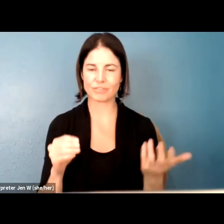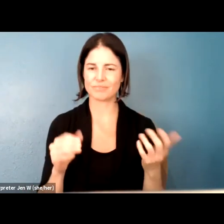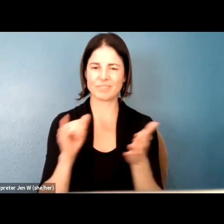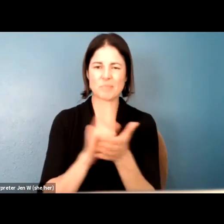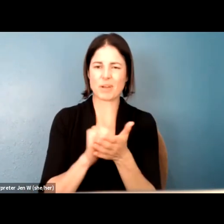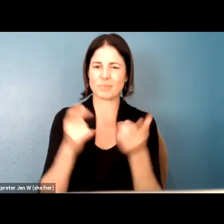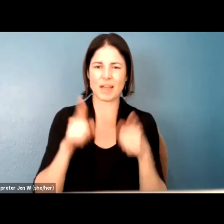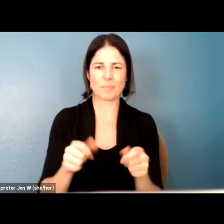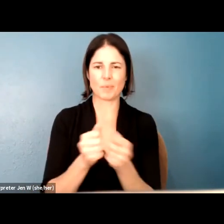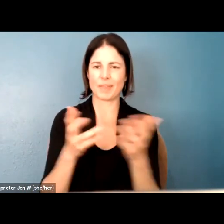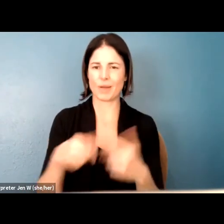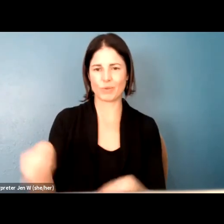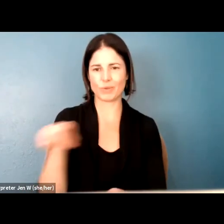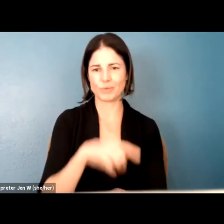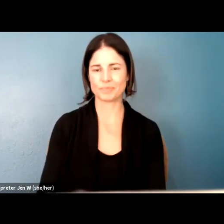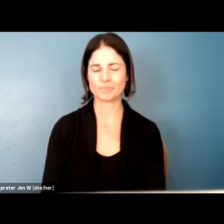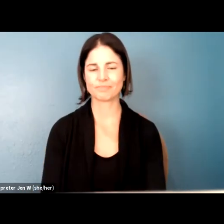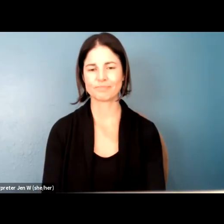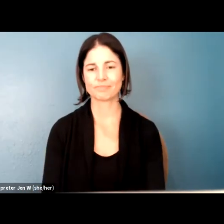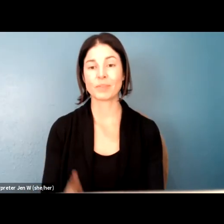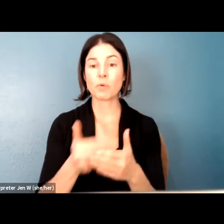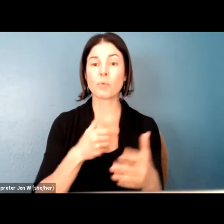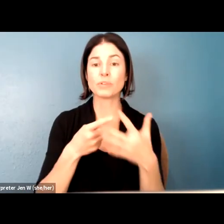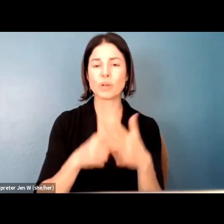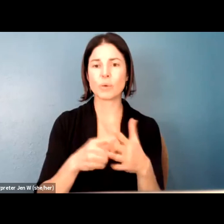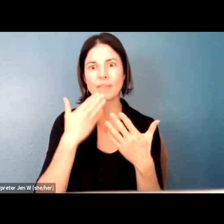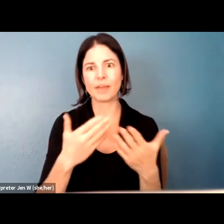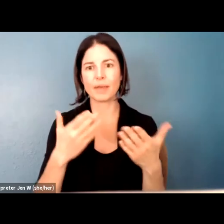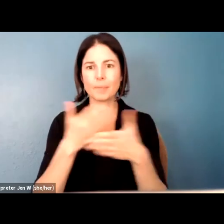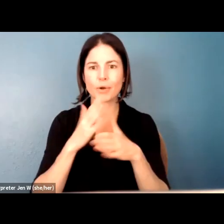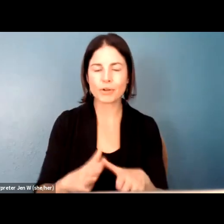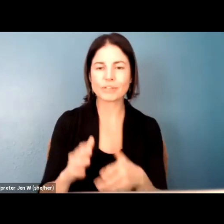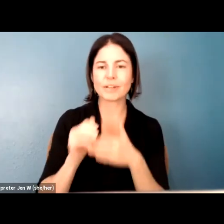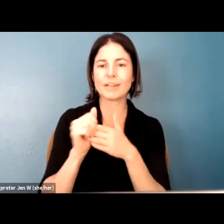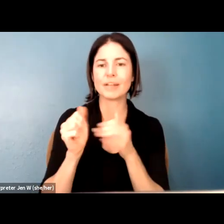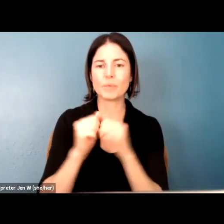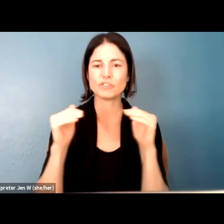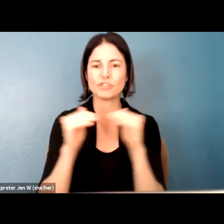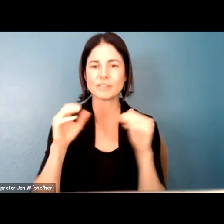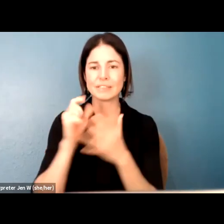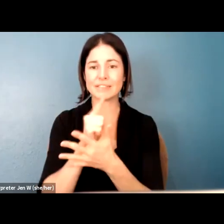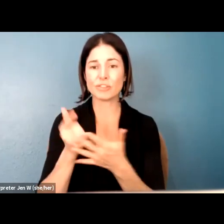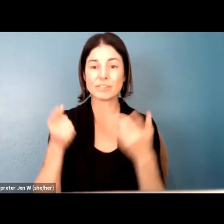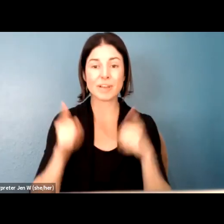Before we begin, I just want to give thanks to our partners, the leading with Justice series occurs because of support from